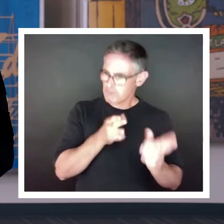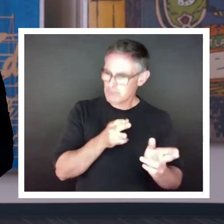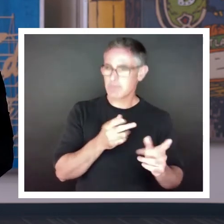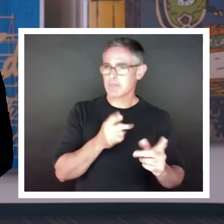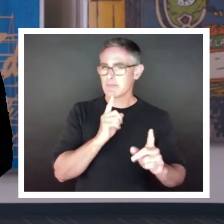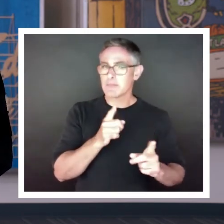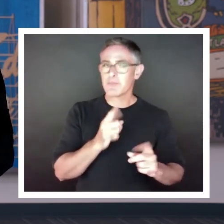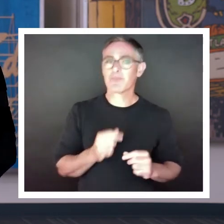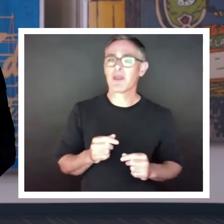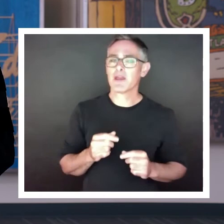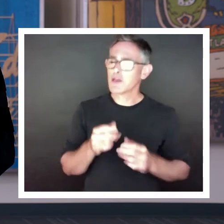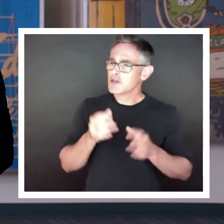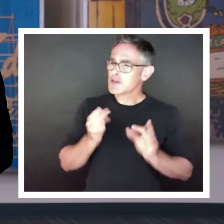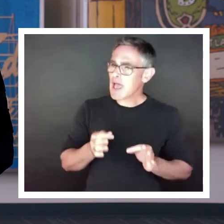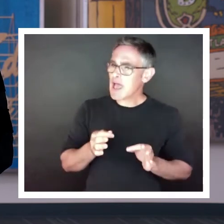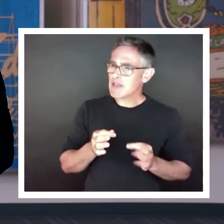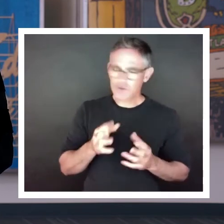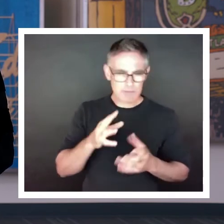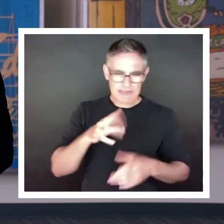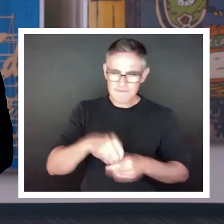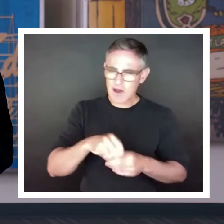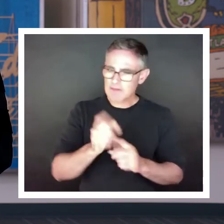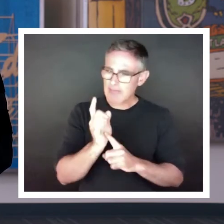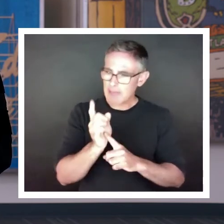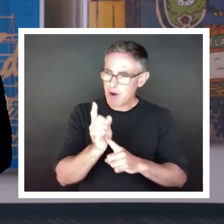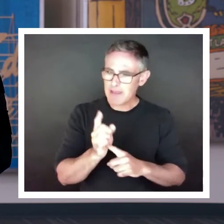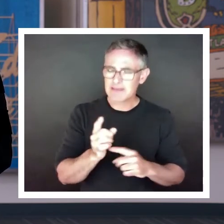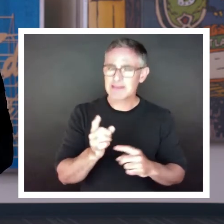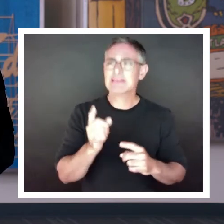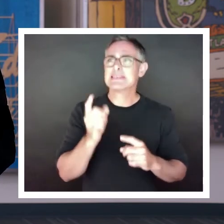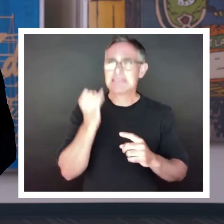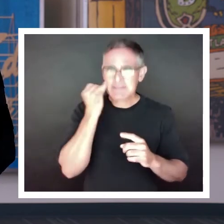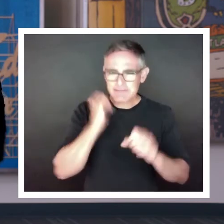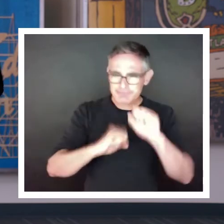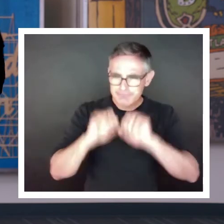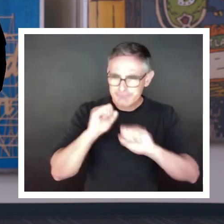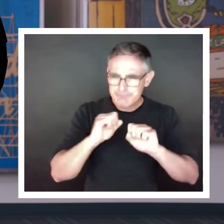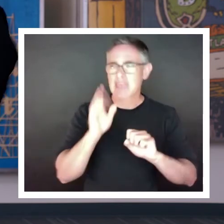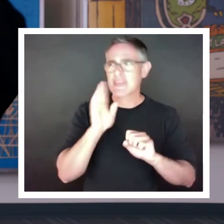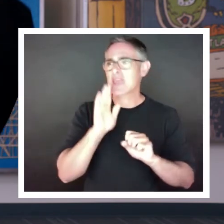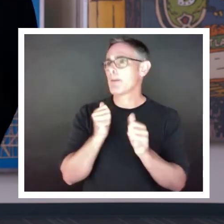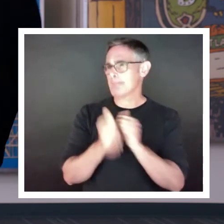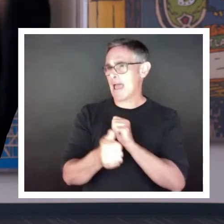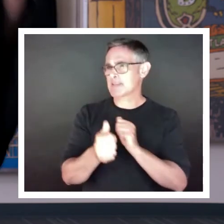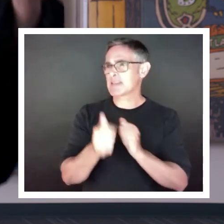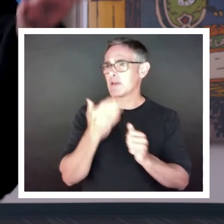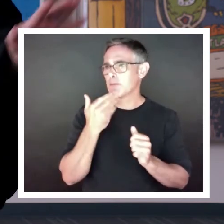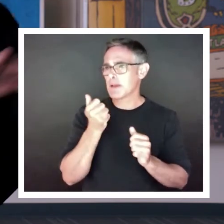and knowing that this too shall pass onto better days ahead. Always think to your future and better days,